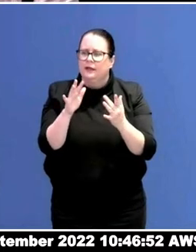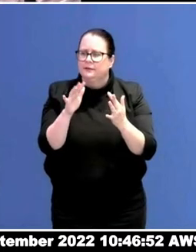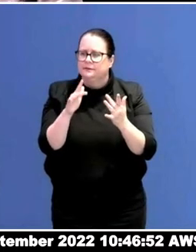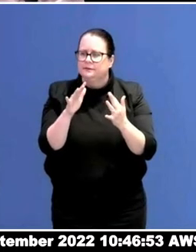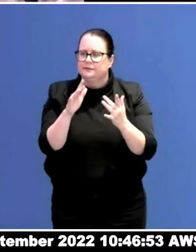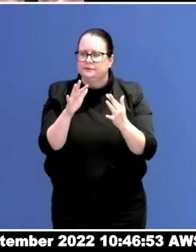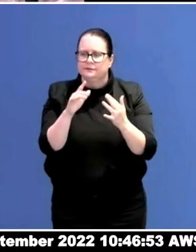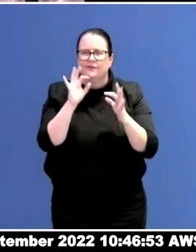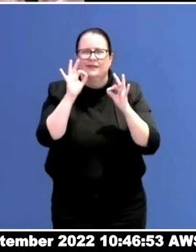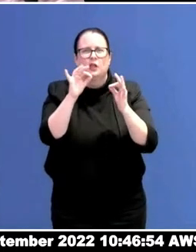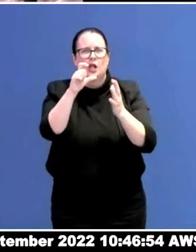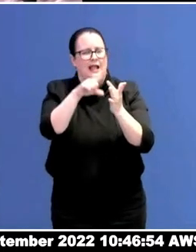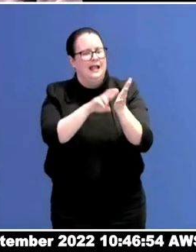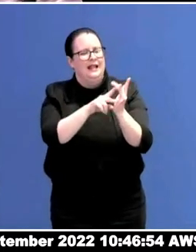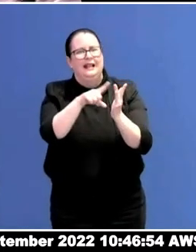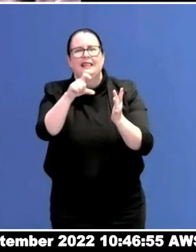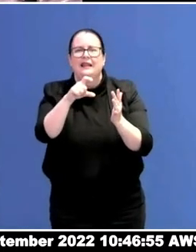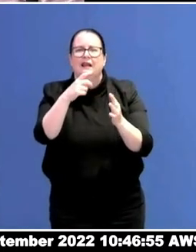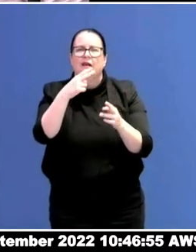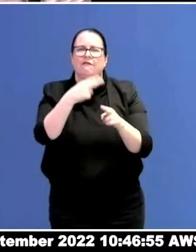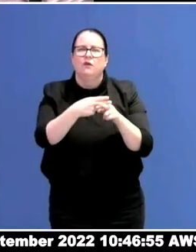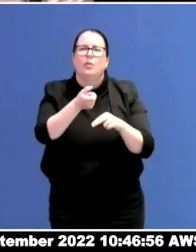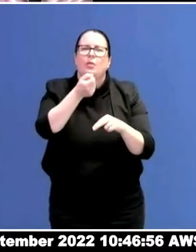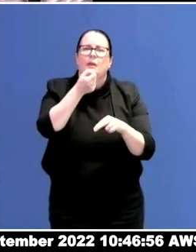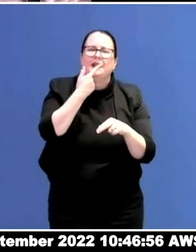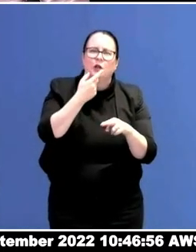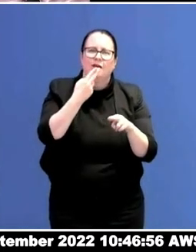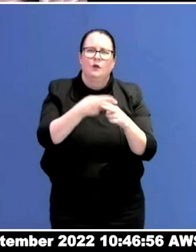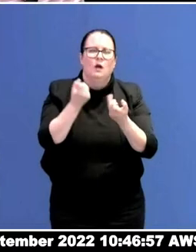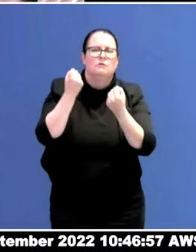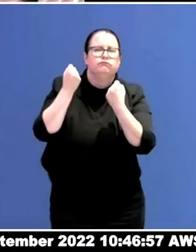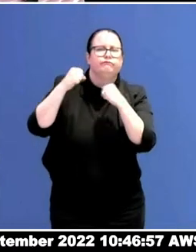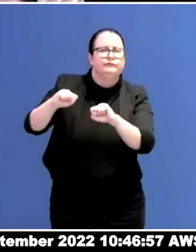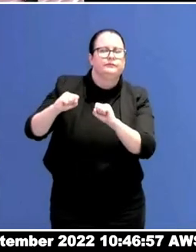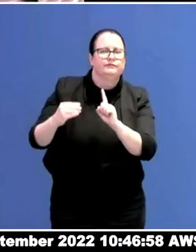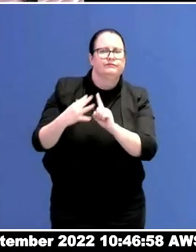clinic where they obviously gave him medication for sexually transmitted diseases